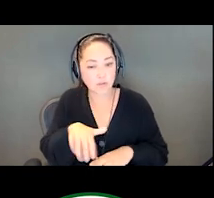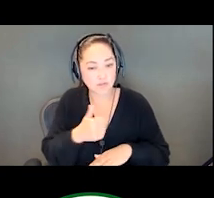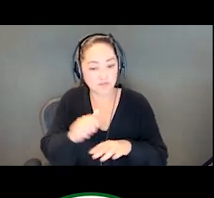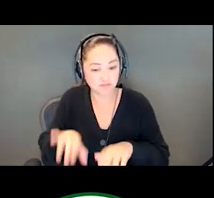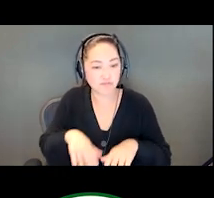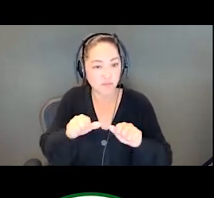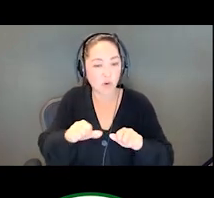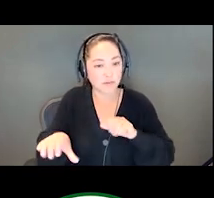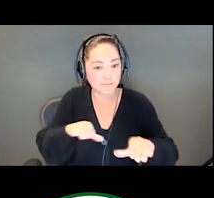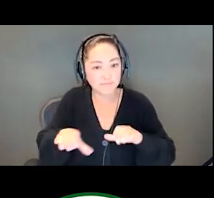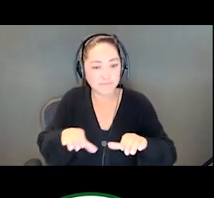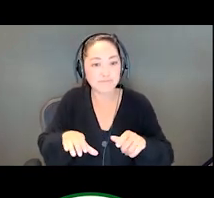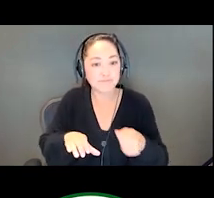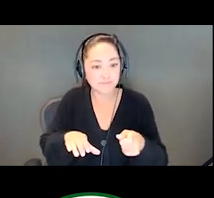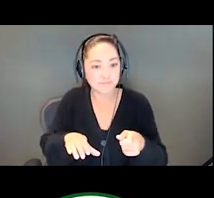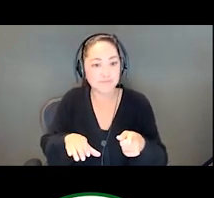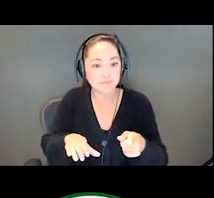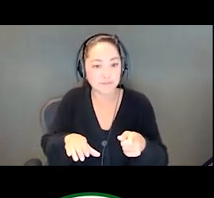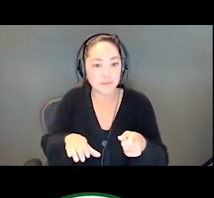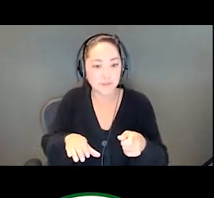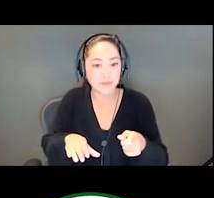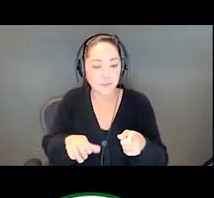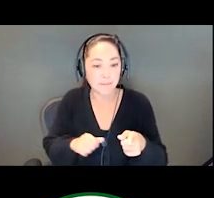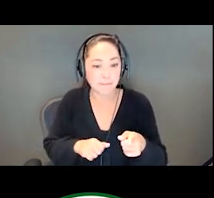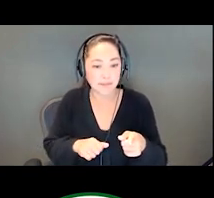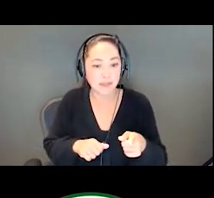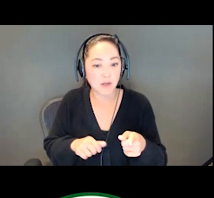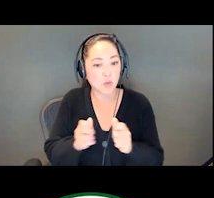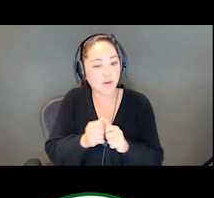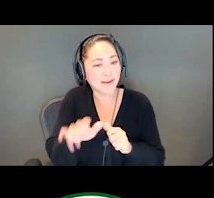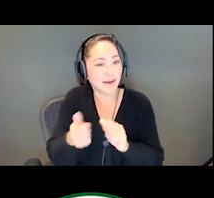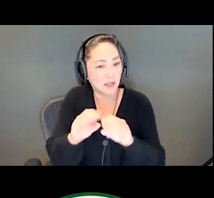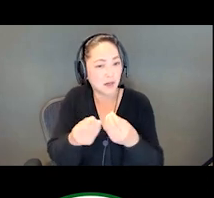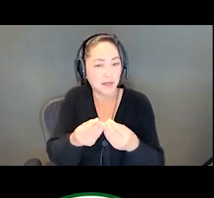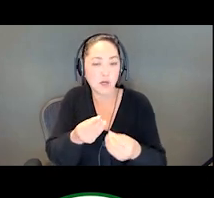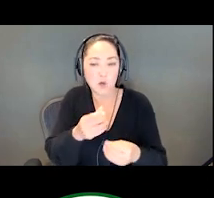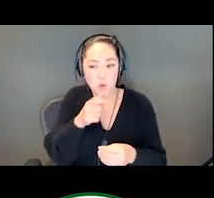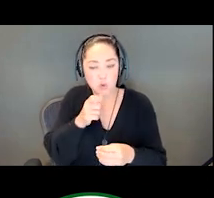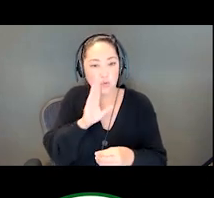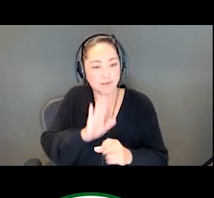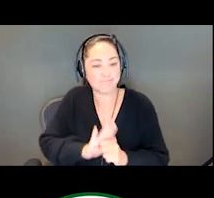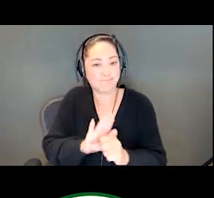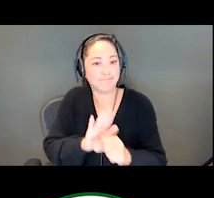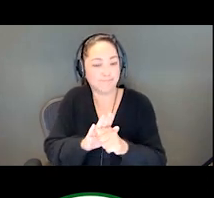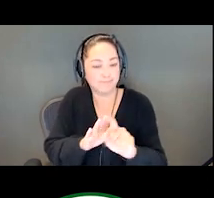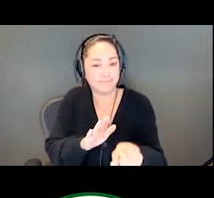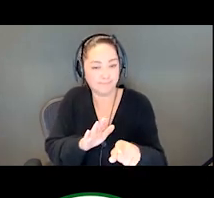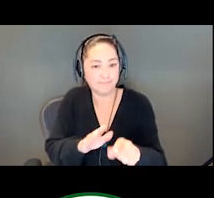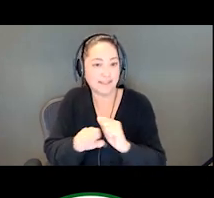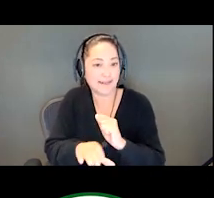A, G, which promotes the power climbing as a whole in Quebec. And underwrite is We'll